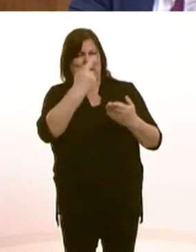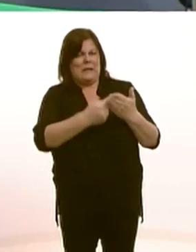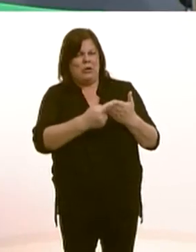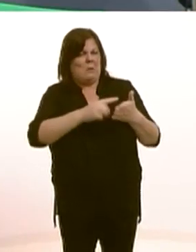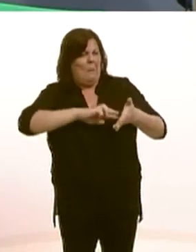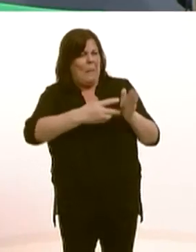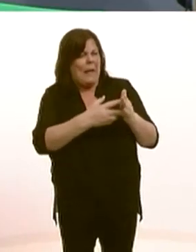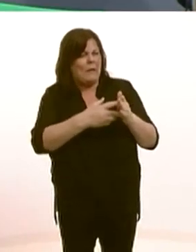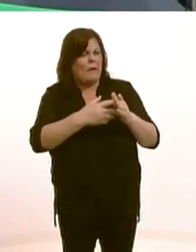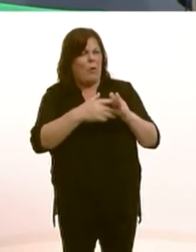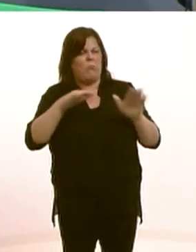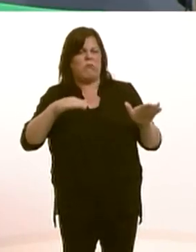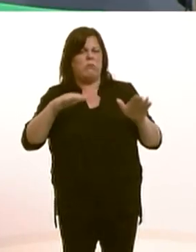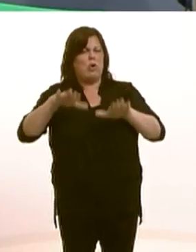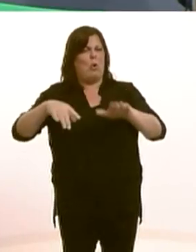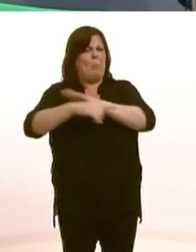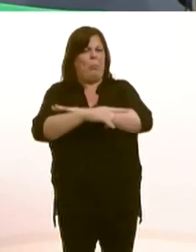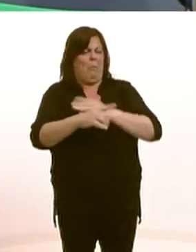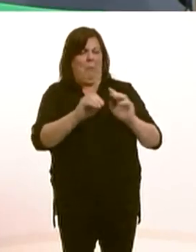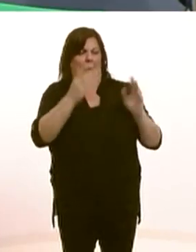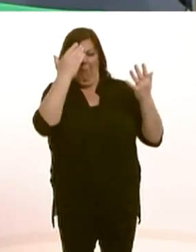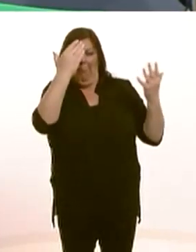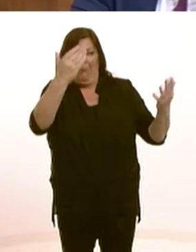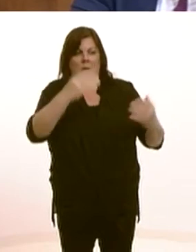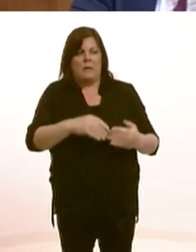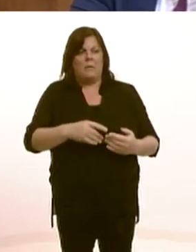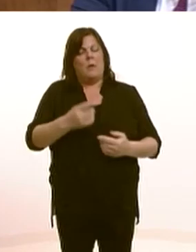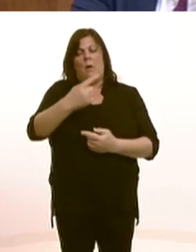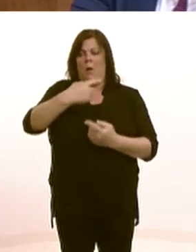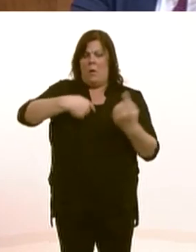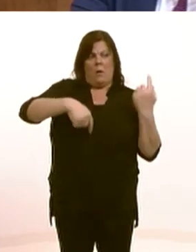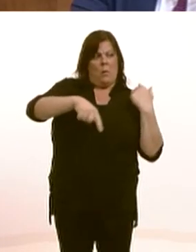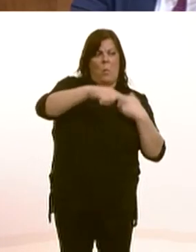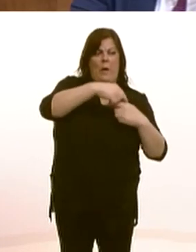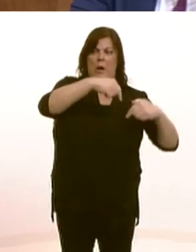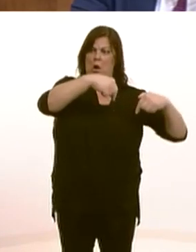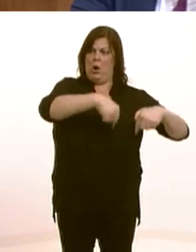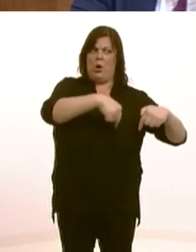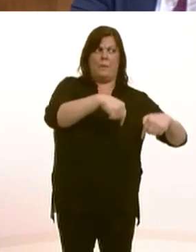What I can say to him is that all of us on this side of the Chamber know full well that